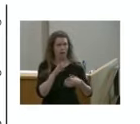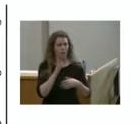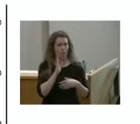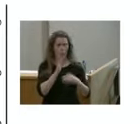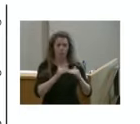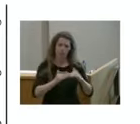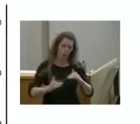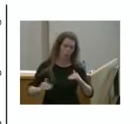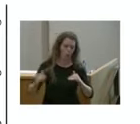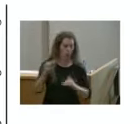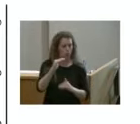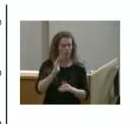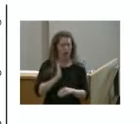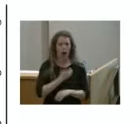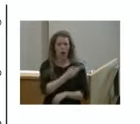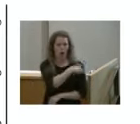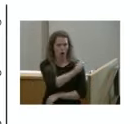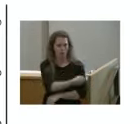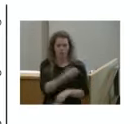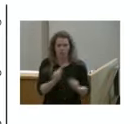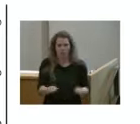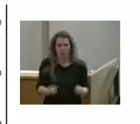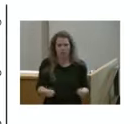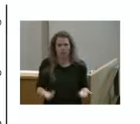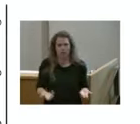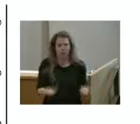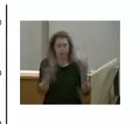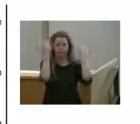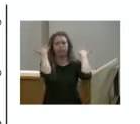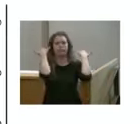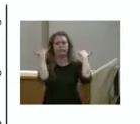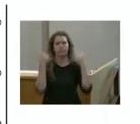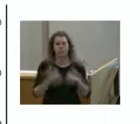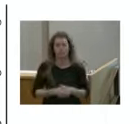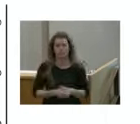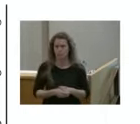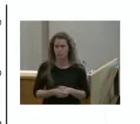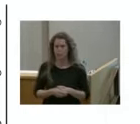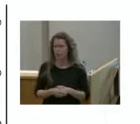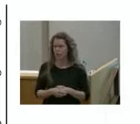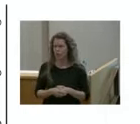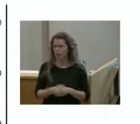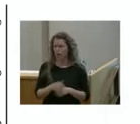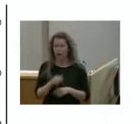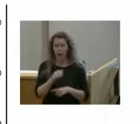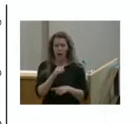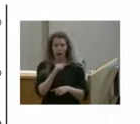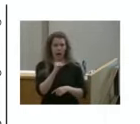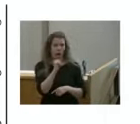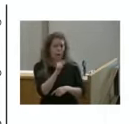potentially. Dr. Frankovich: I'm wondering, I'm not sure if everyone is actually going to, being able to watch this, as opposed to listen, so i was thinking